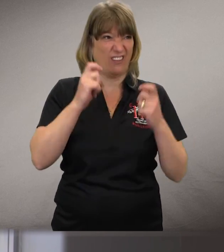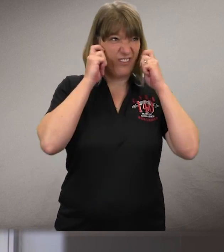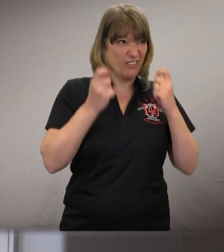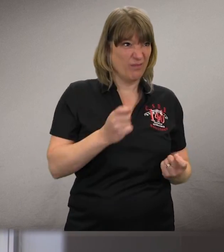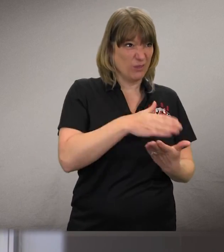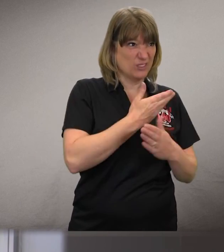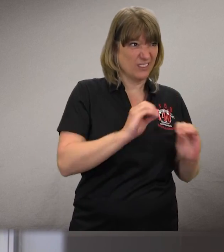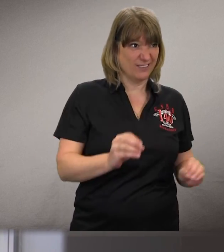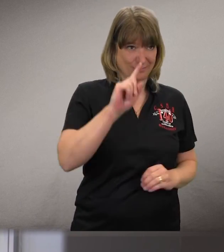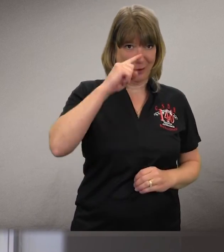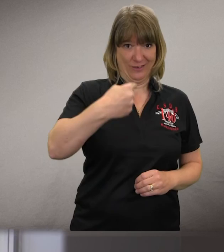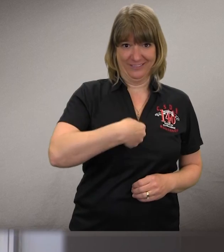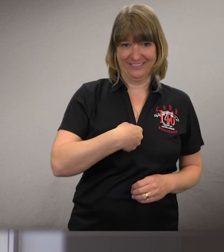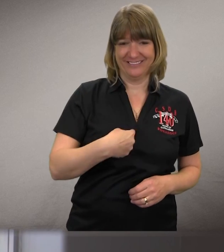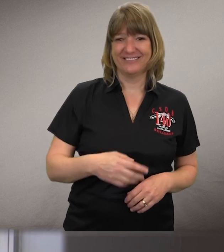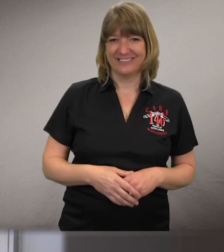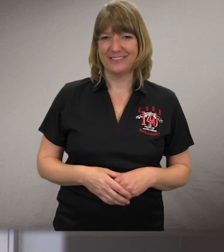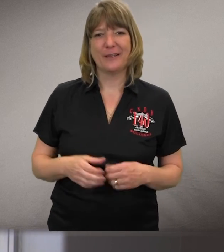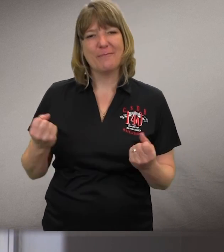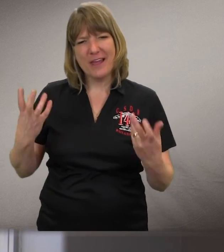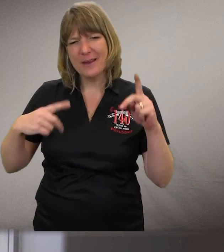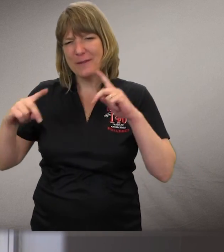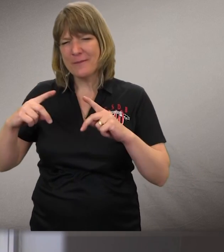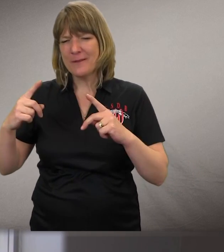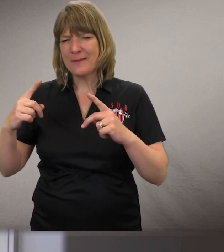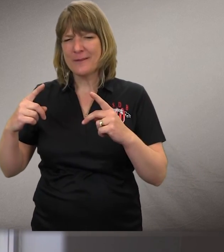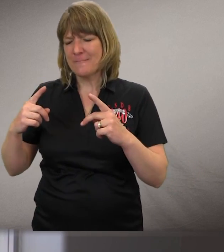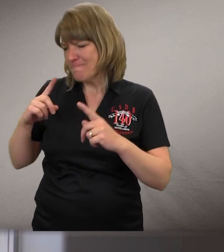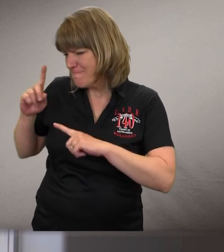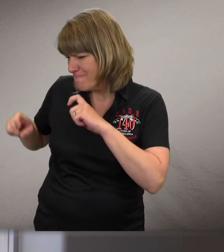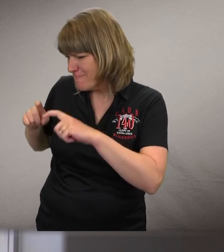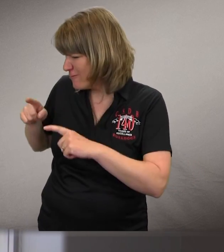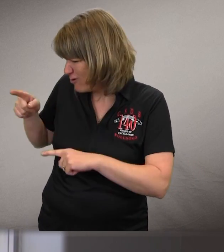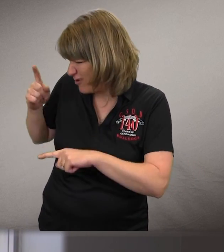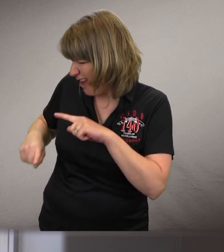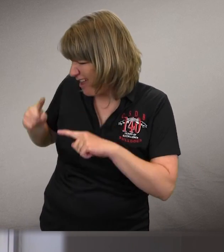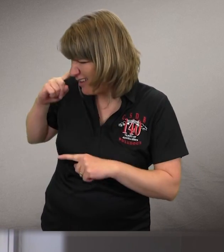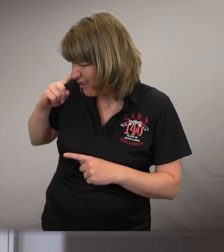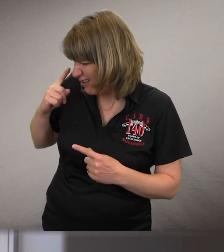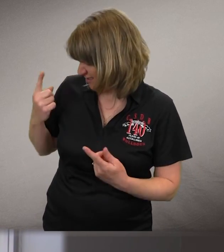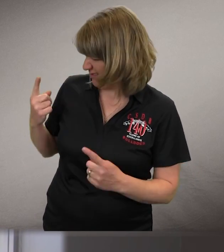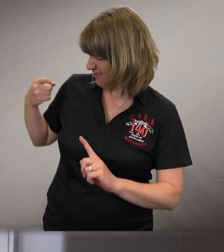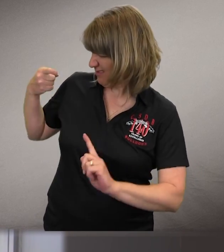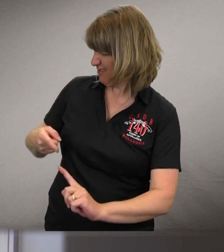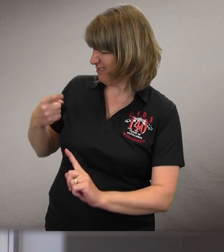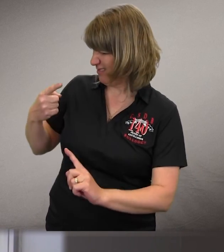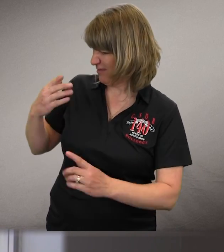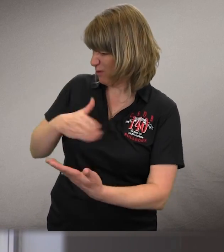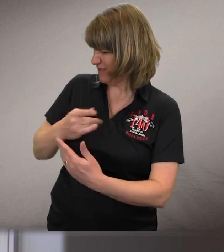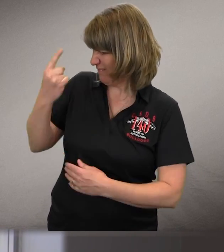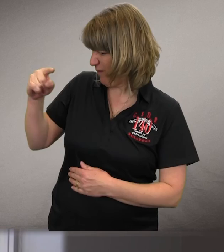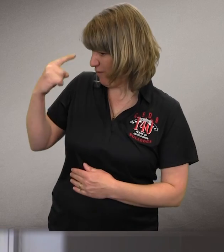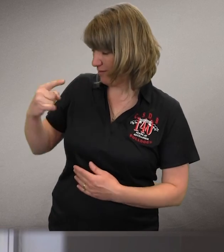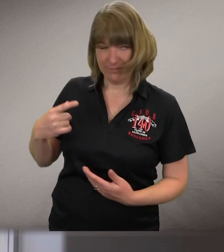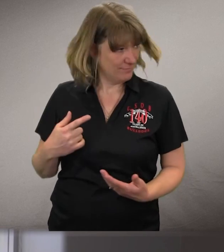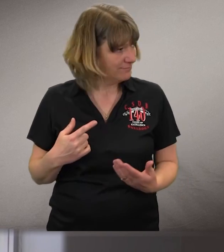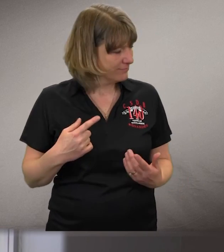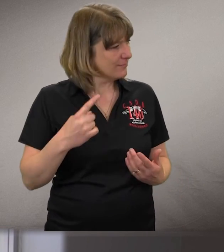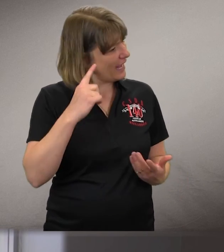Without music I'm kind of bored. [Laugh] But I have a lot of people that ask me, "Well you can't hear very well. What's the point of music?"